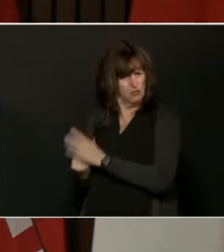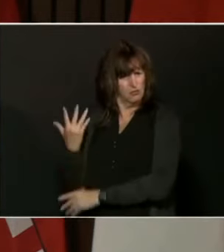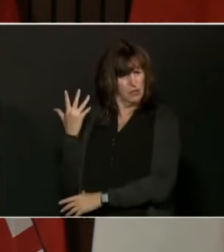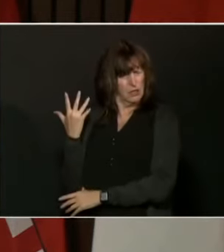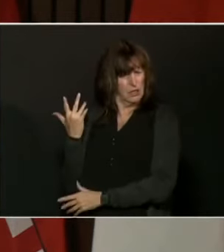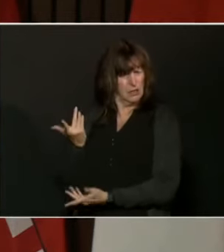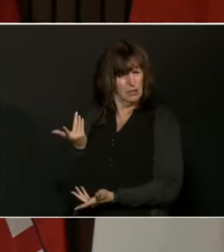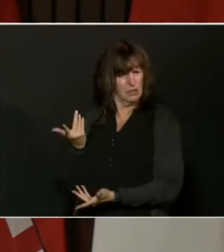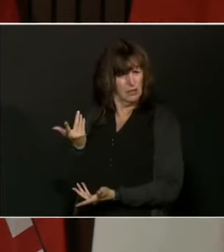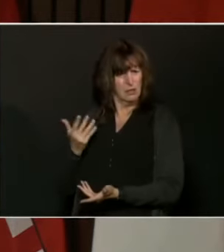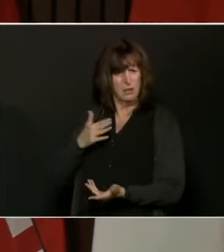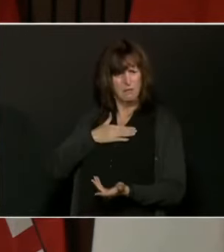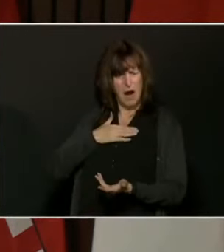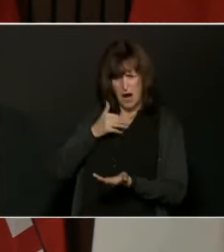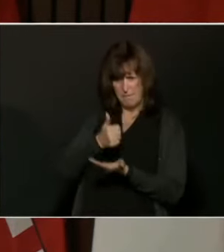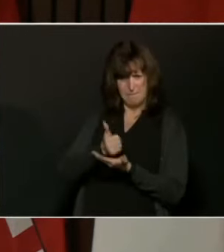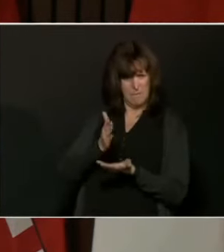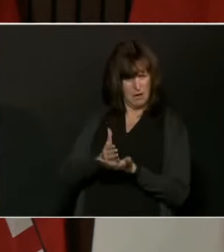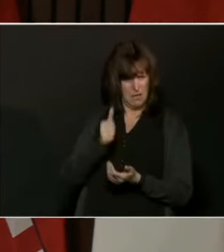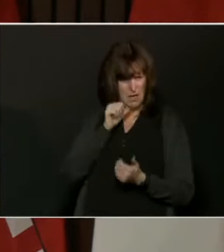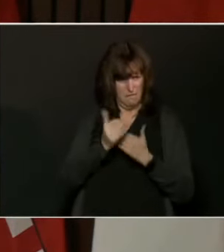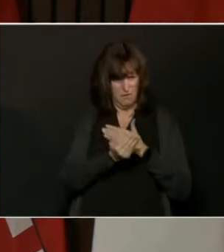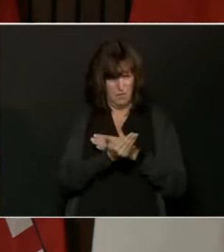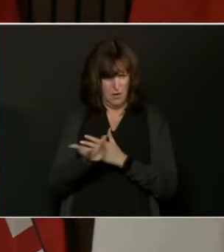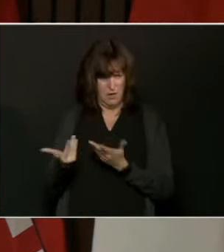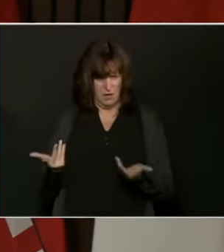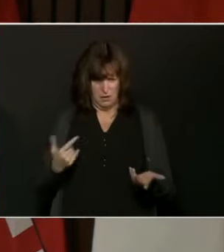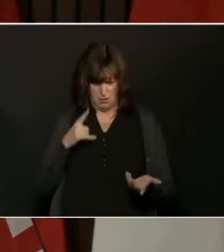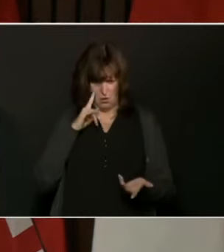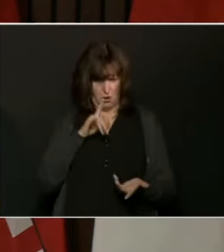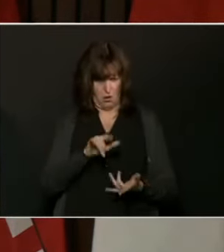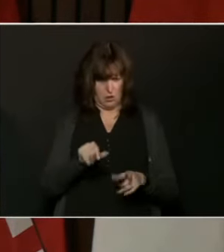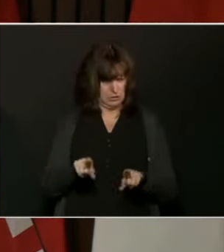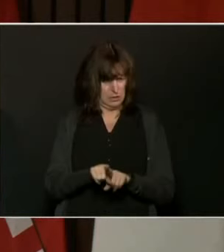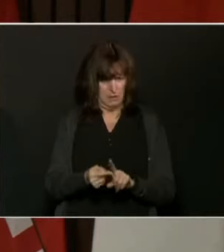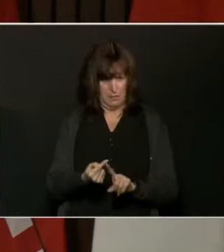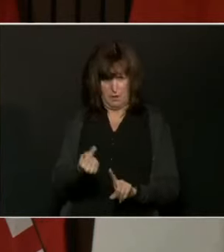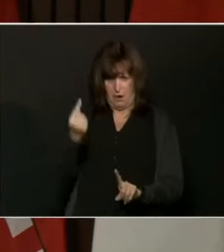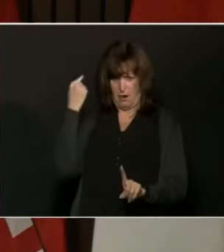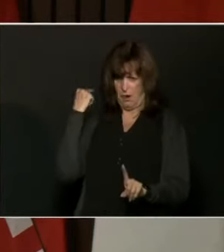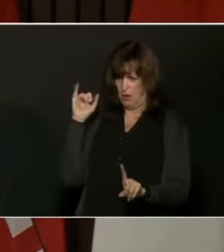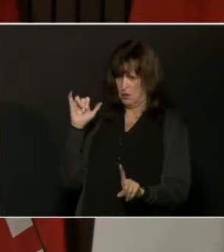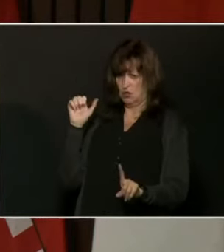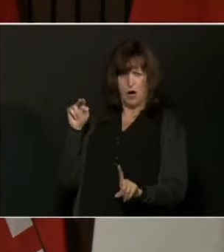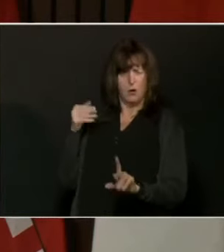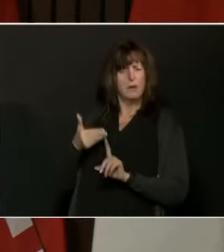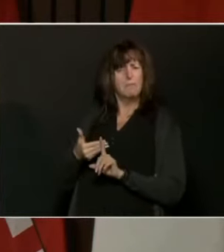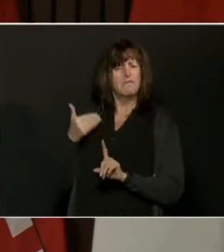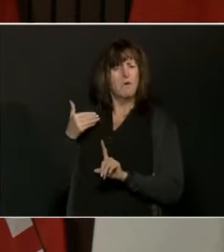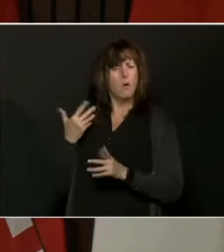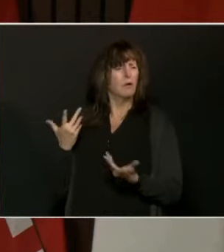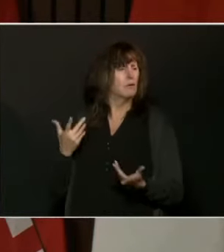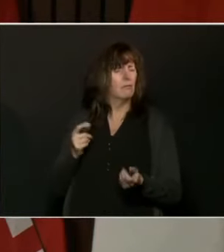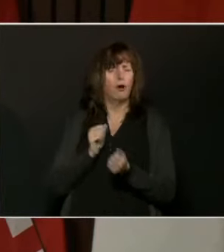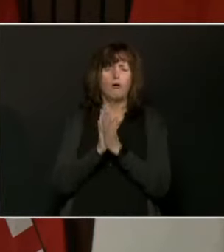HIGHER THEN HE WOULD'VE SEEN DURING THE SPRING. IF YOU JUST, I LOOK OUT AT MY